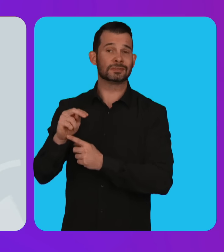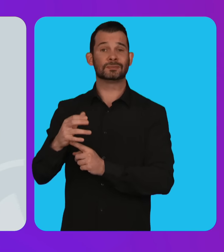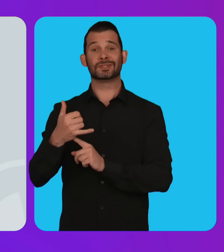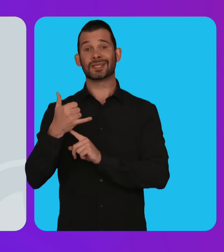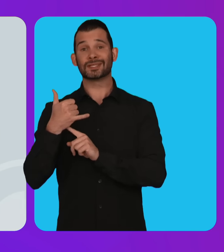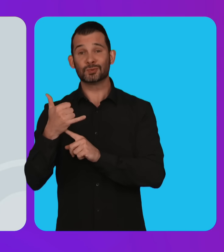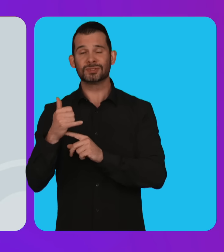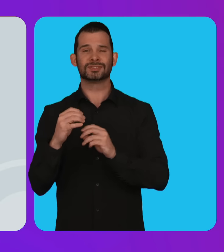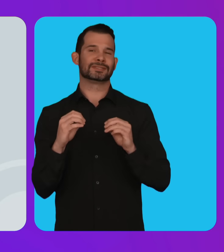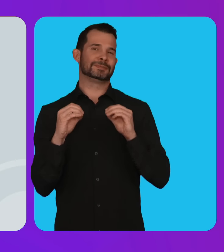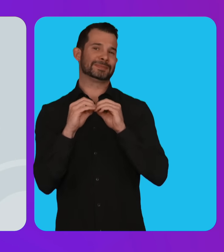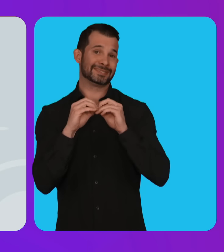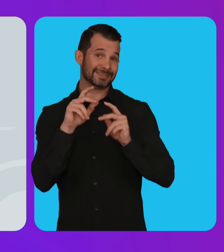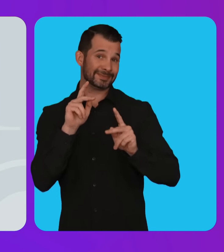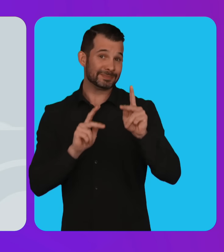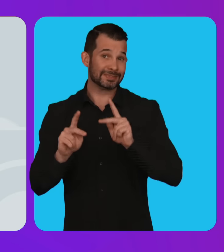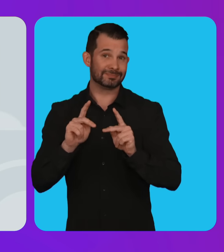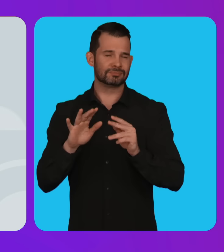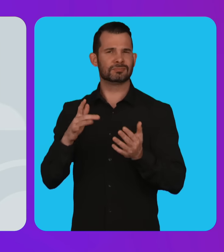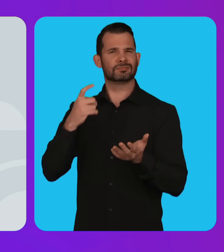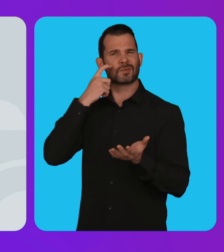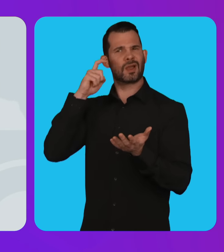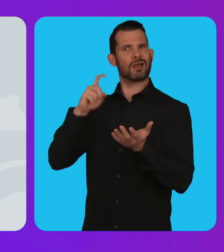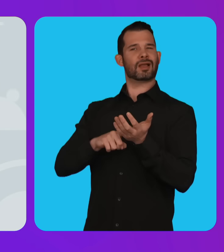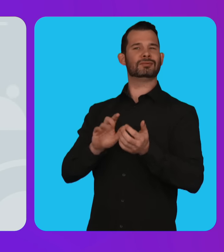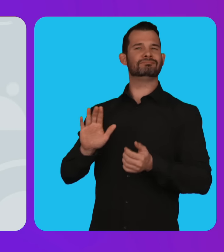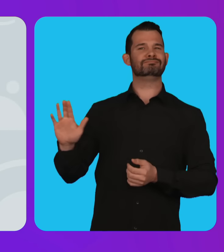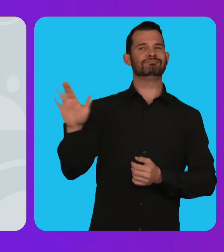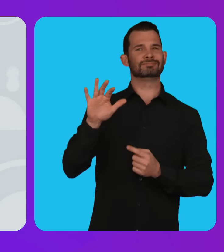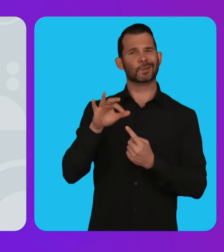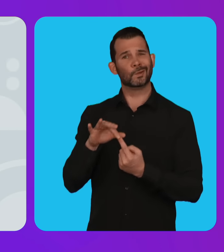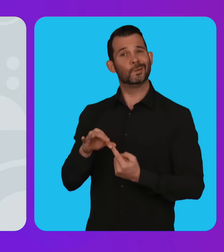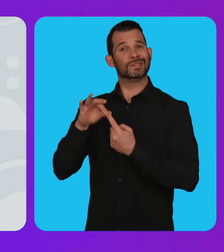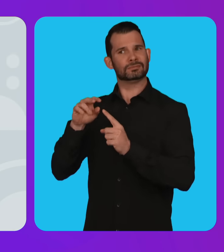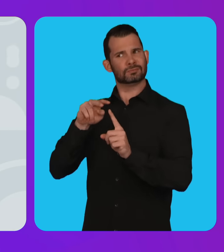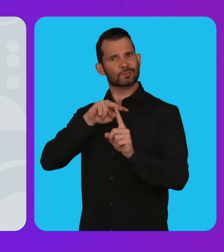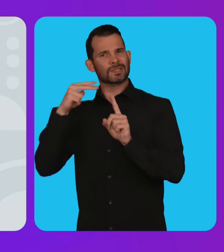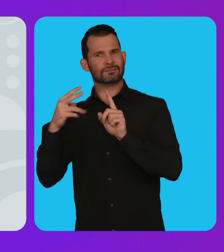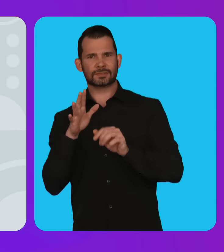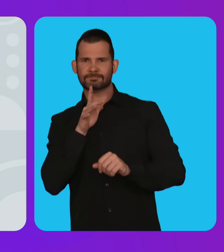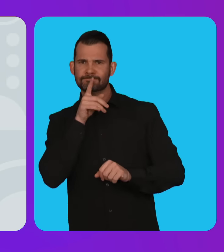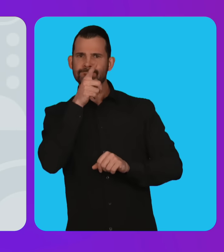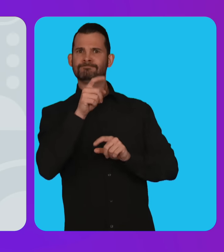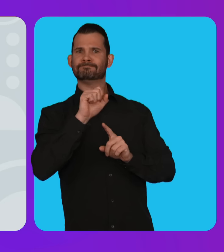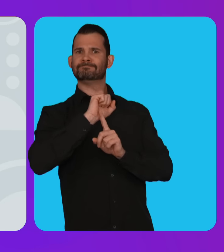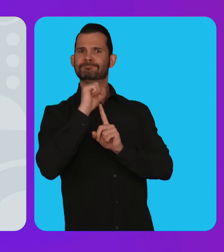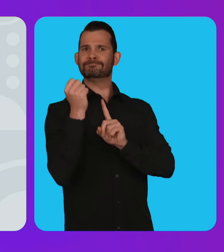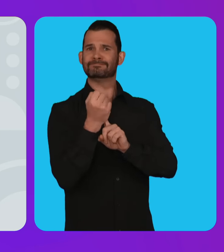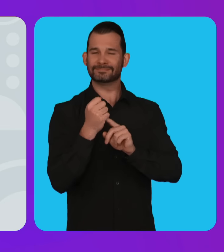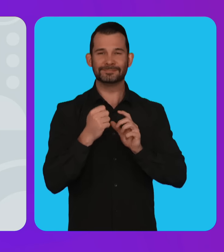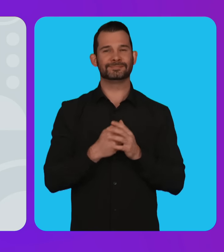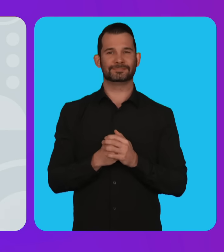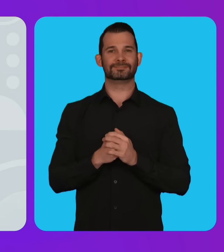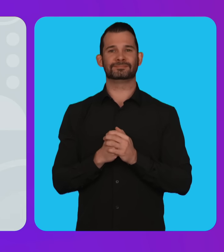on traditional, unceded, and treaty territories. We express our respect and gratitude to all First Nations,